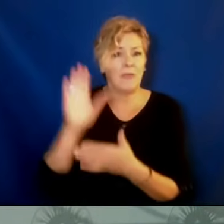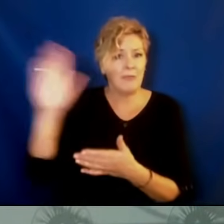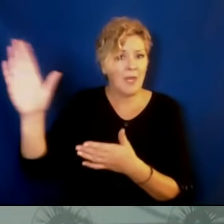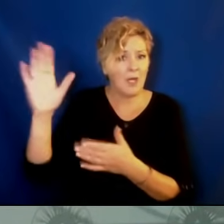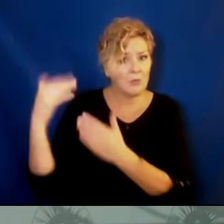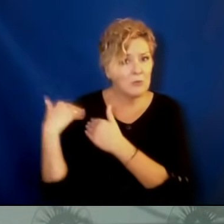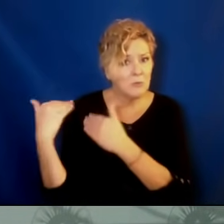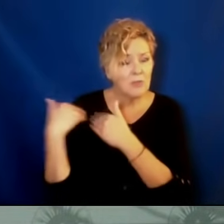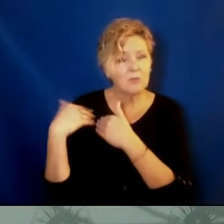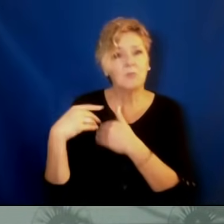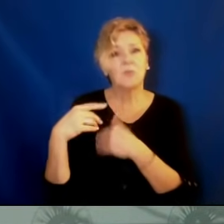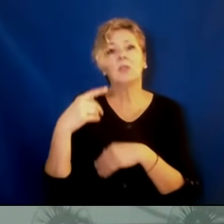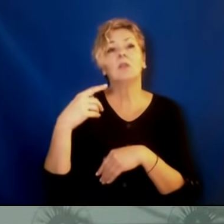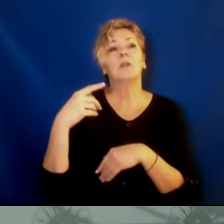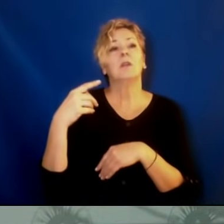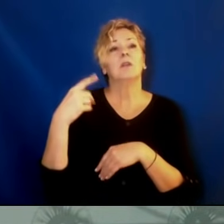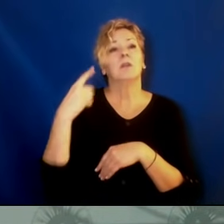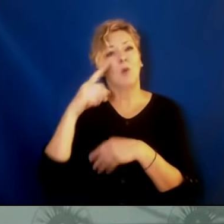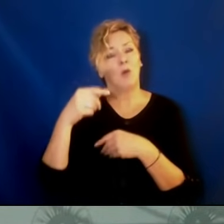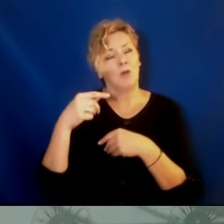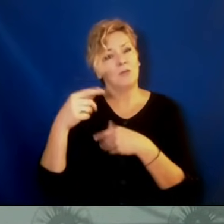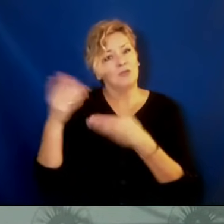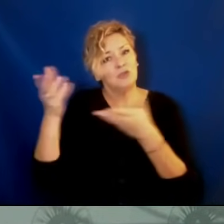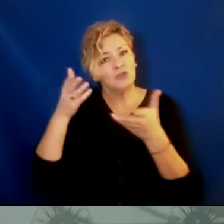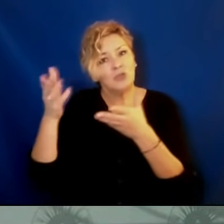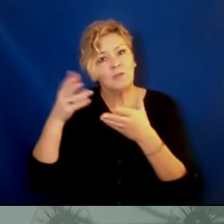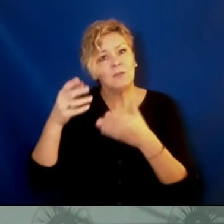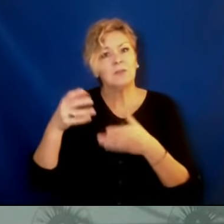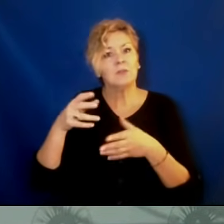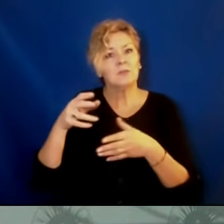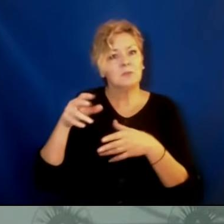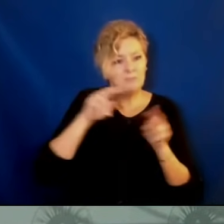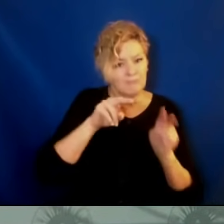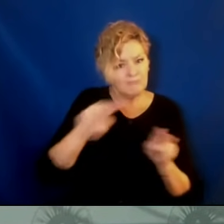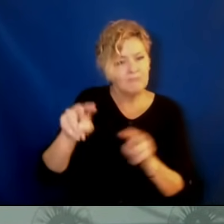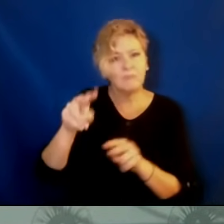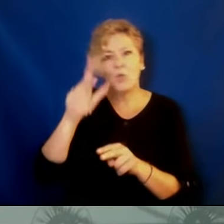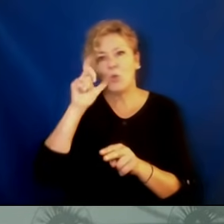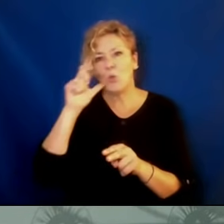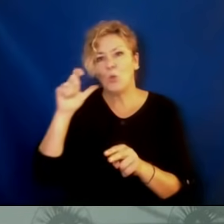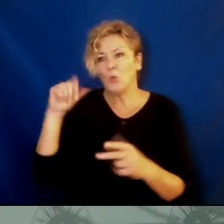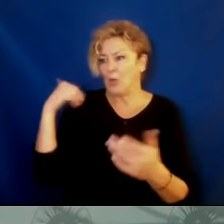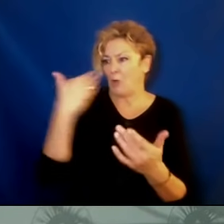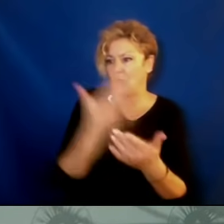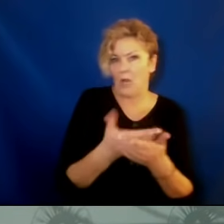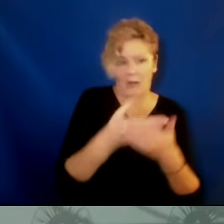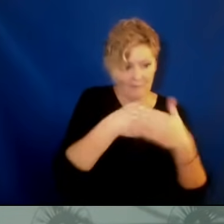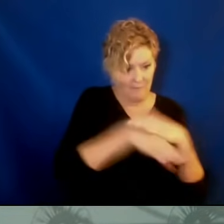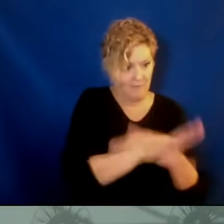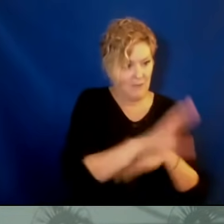and many parts of Canada. Then we have in British Columbia, even with the numbers on this weekend.